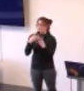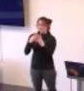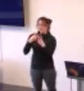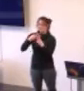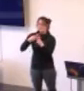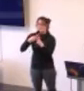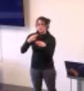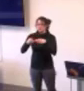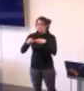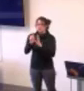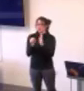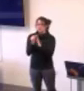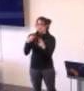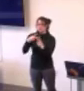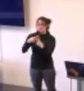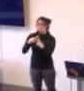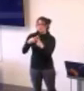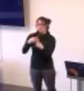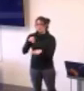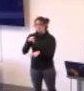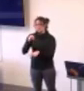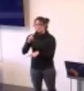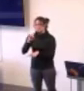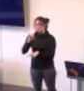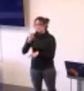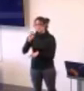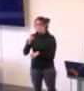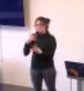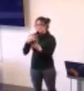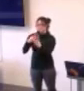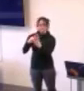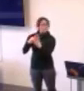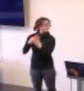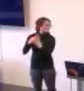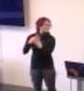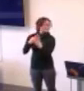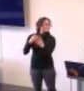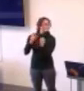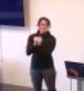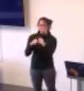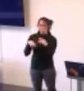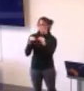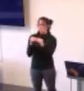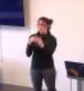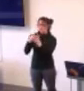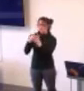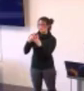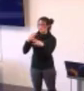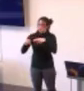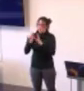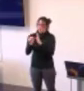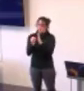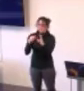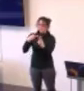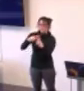And for prison is like an extended. You can see the extension on it. In ASL. It's like the movement of it makes it longer.